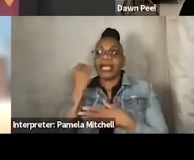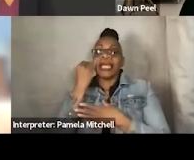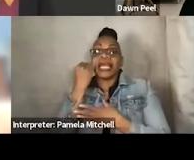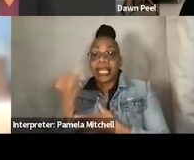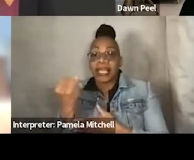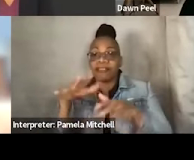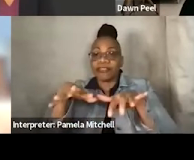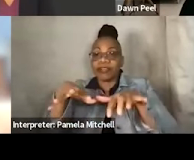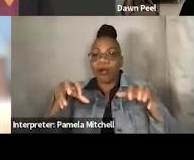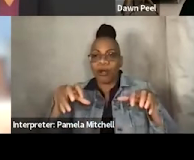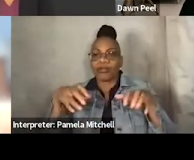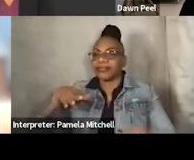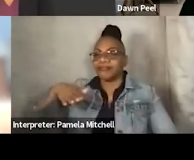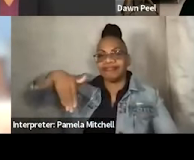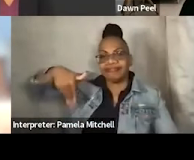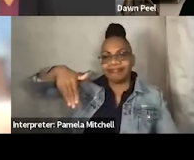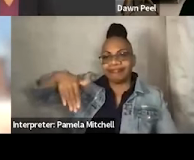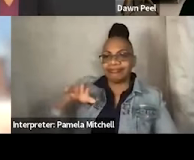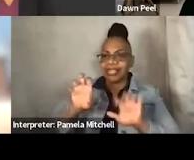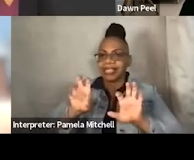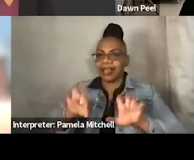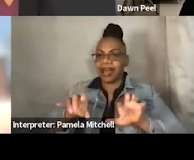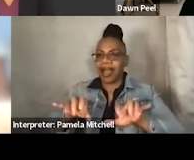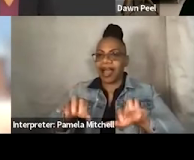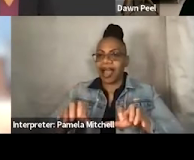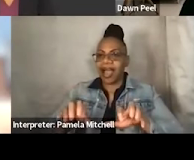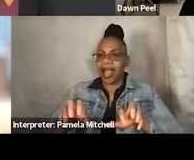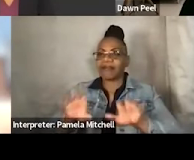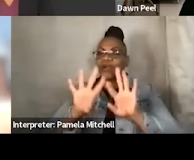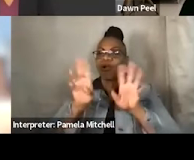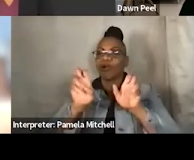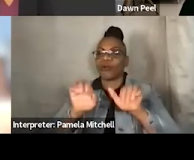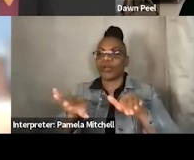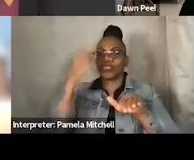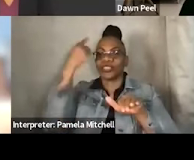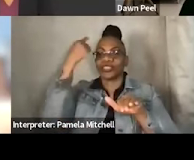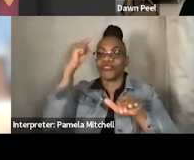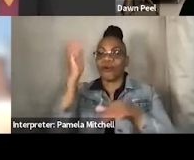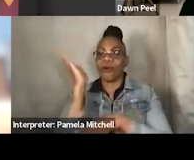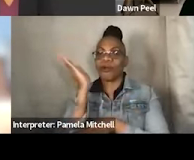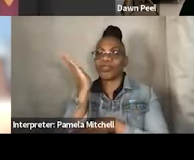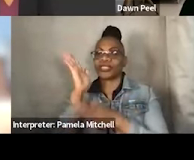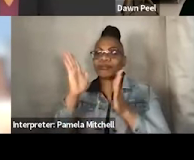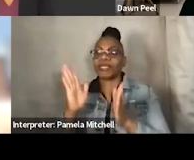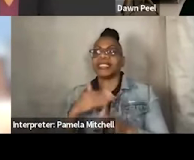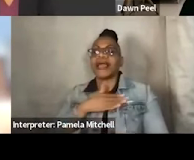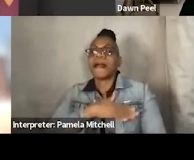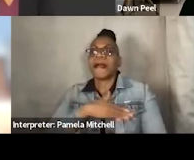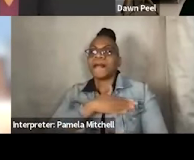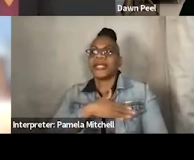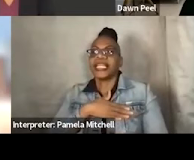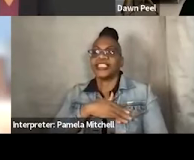and you haven't typed your question for the speakers yet, please head over to the Q&A, which is at the bottom of your screen,